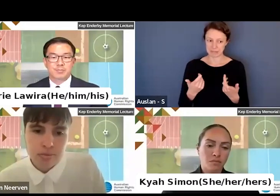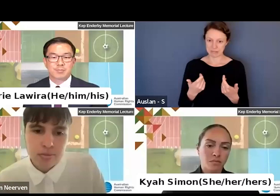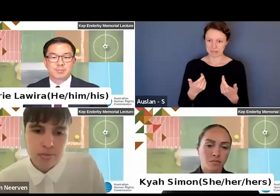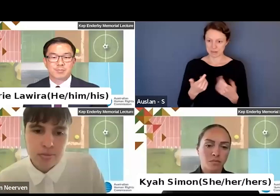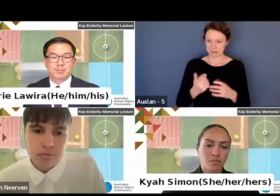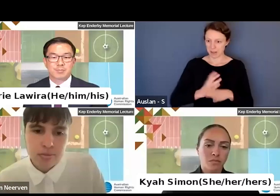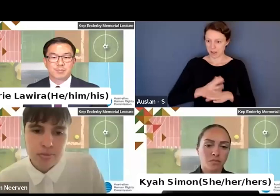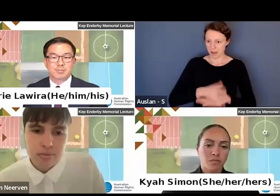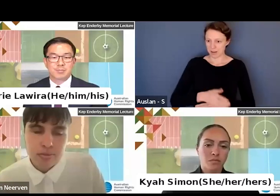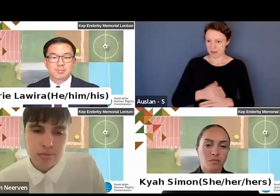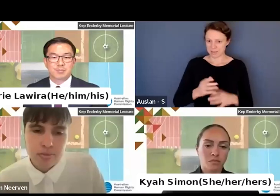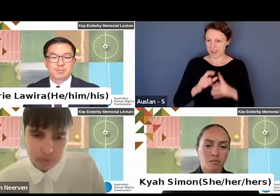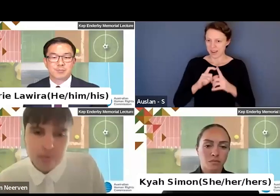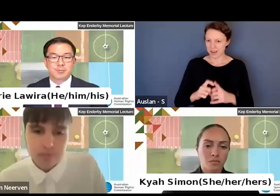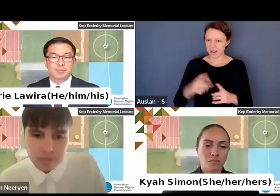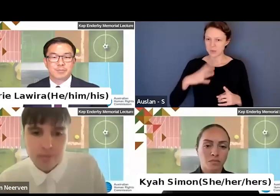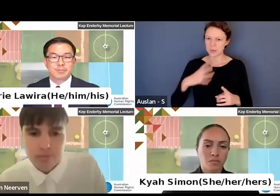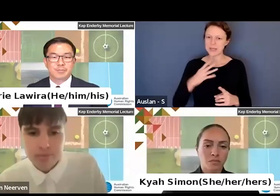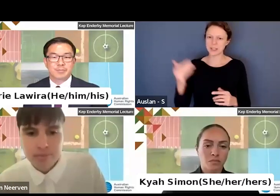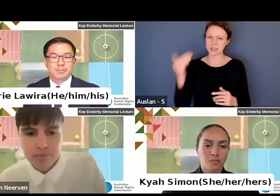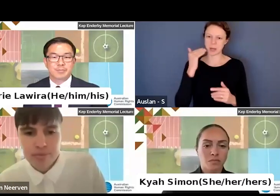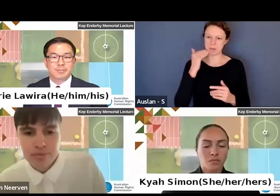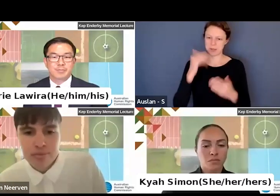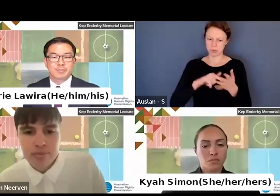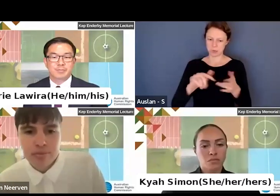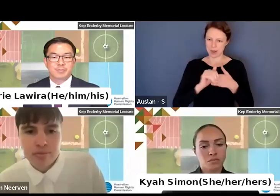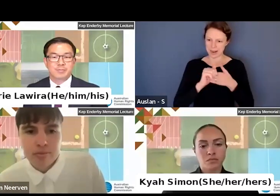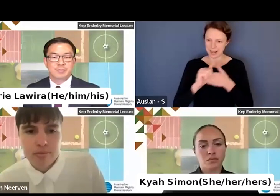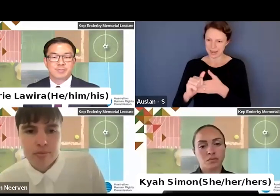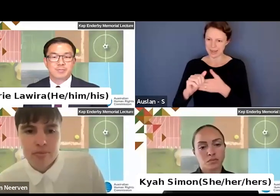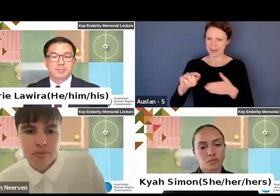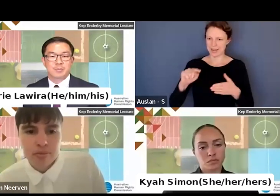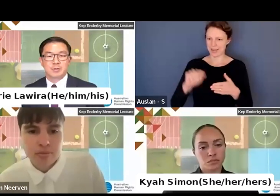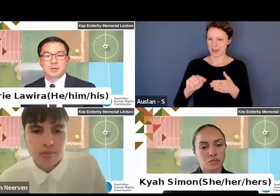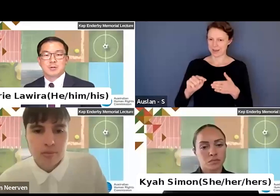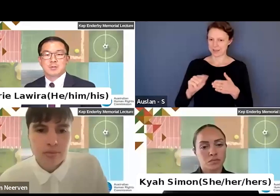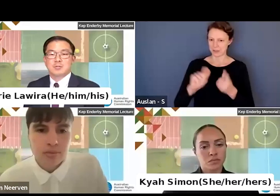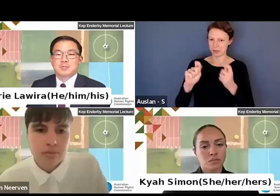see change in a sports club because otherwise people will just they're they're really busy.